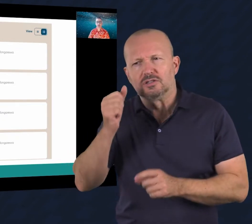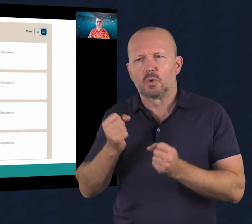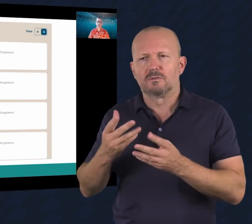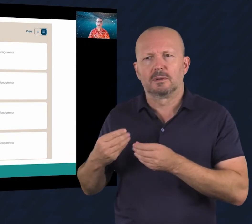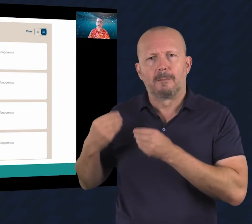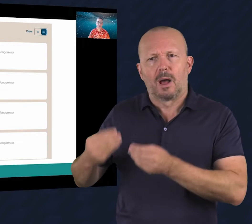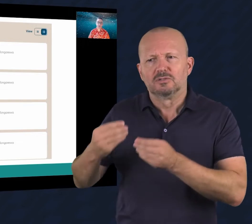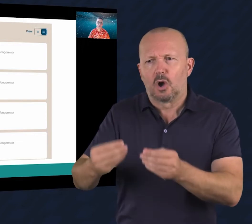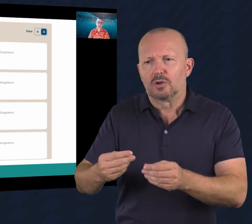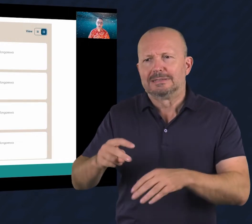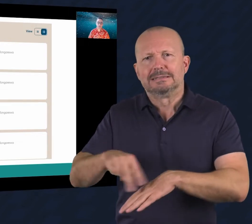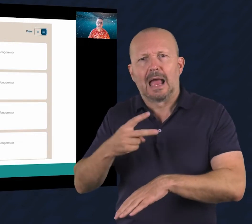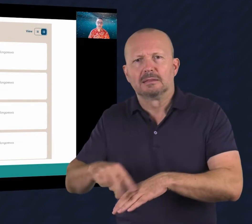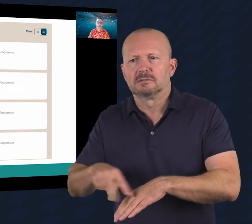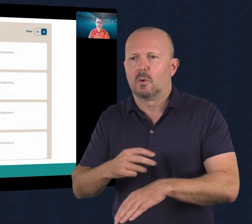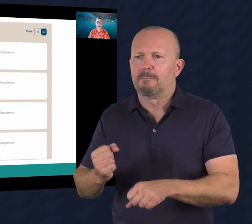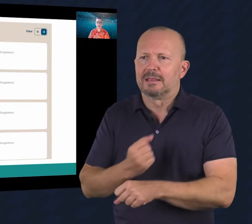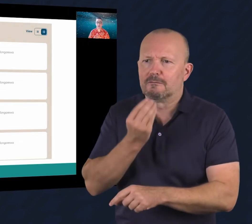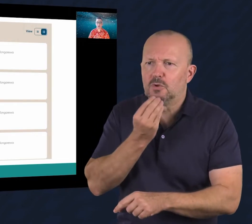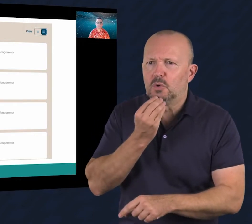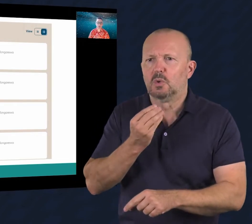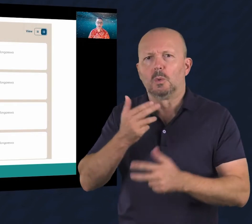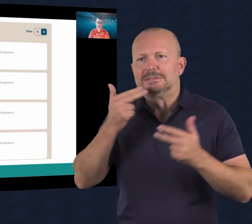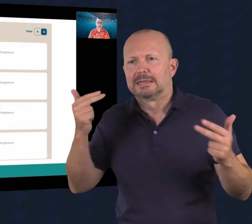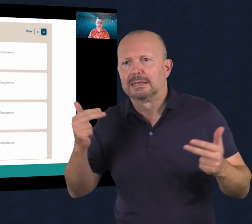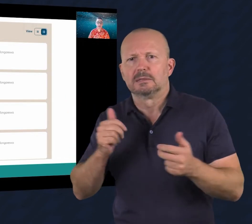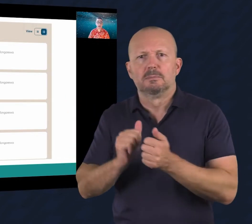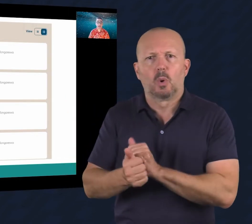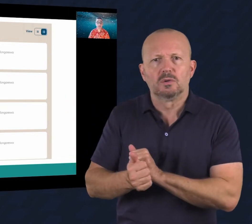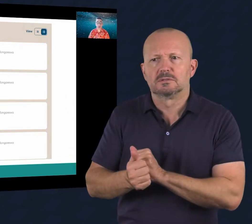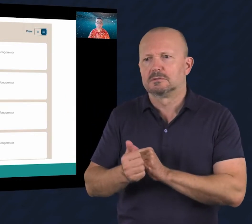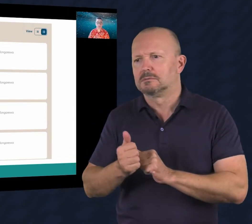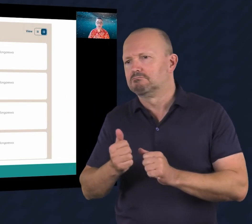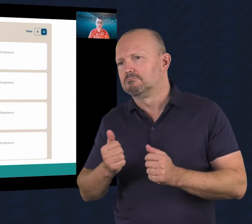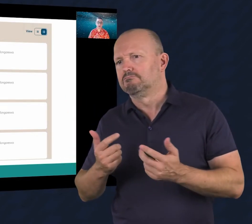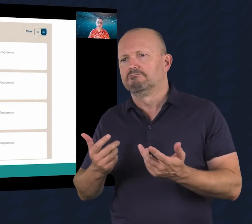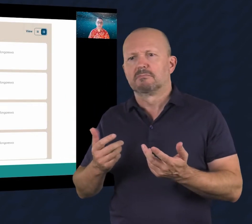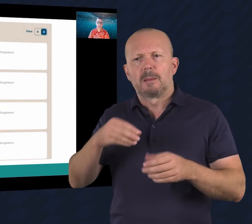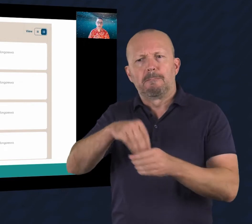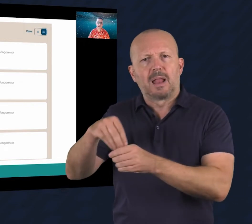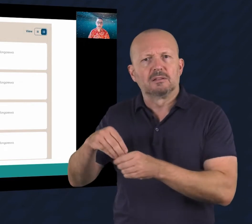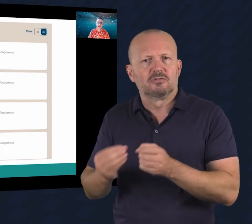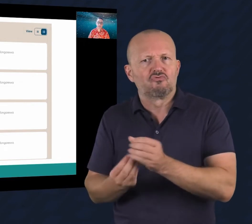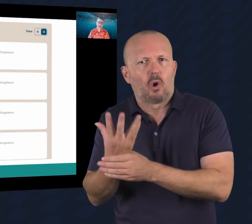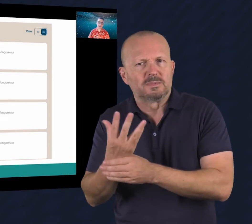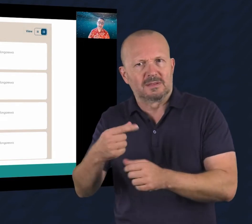in things like dance and food preparation and singing, sports, navigation, planting of crops, and so on. And it made us think,